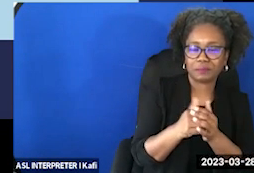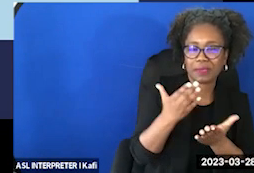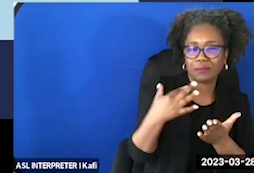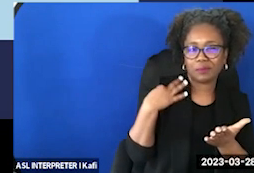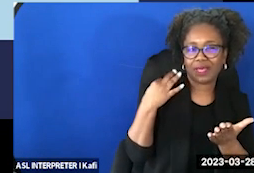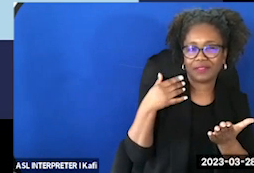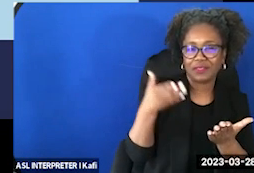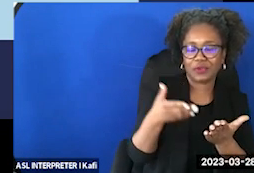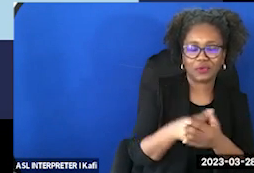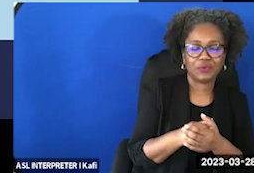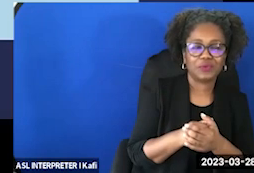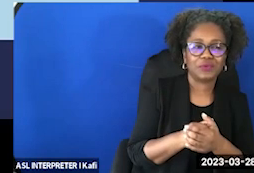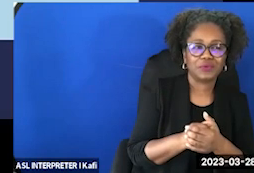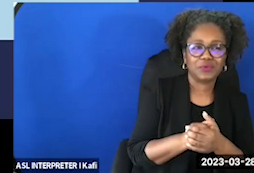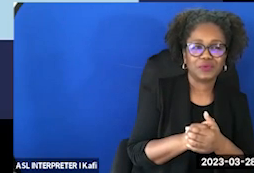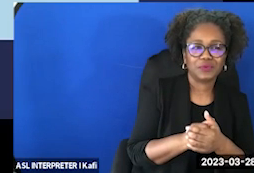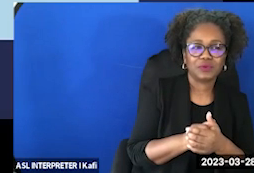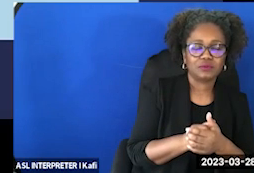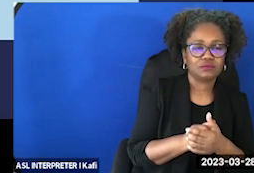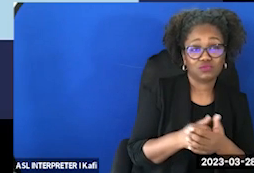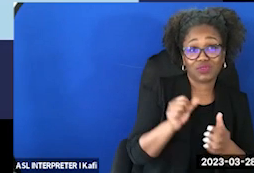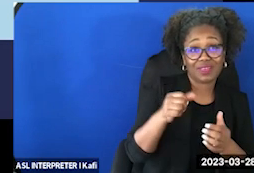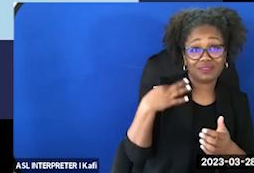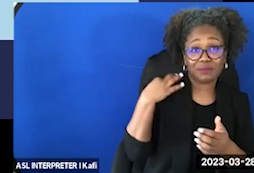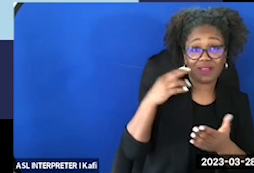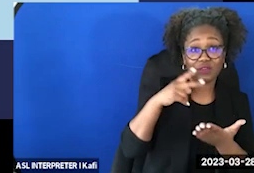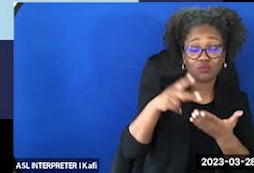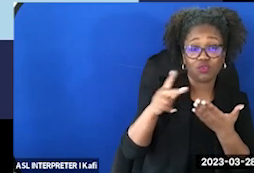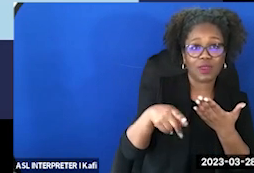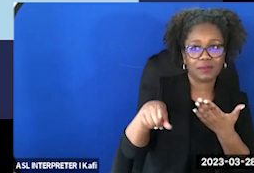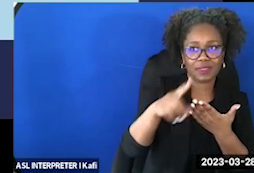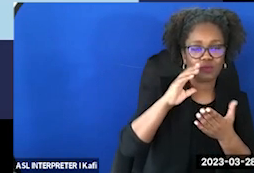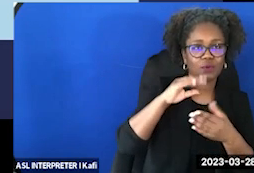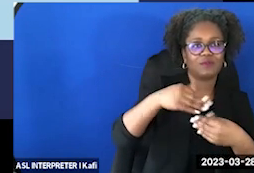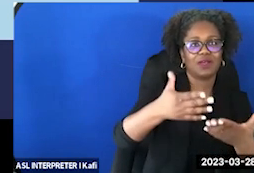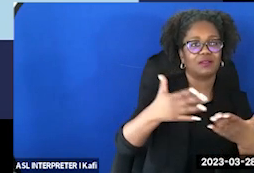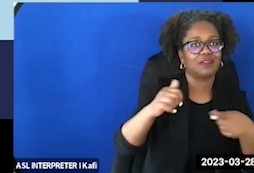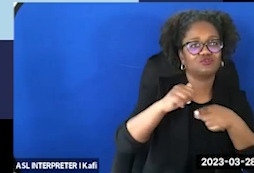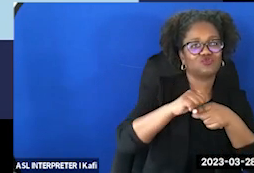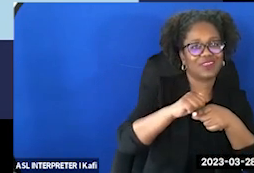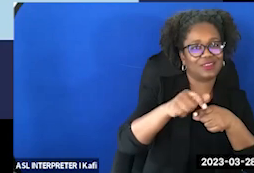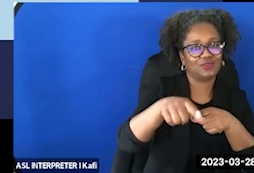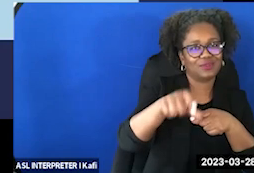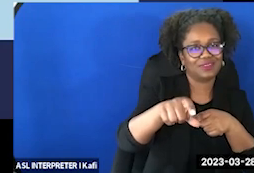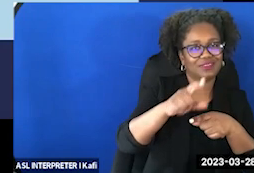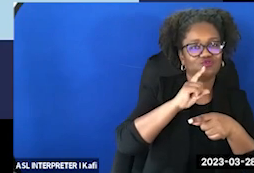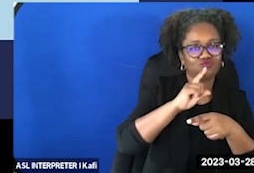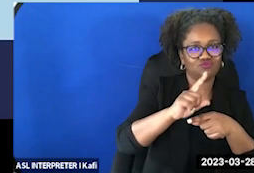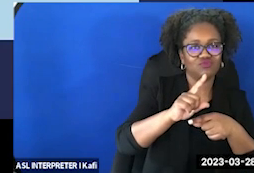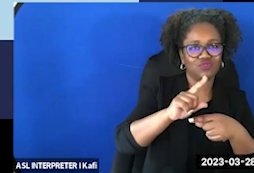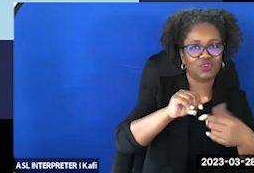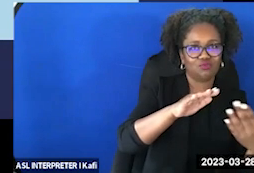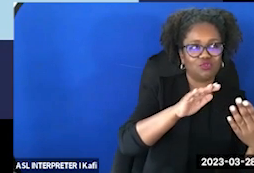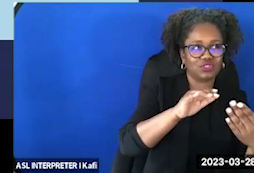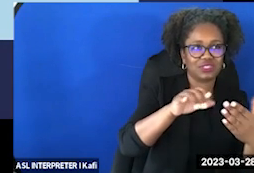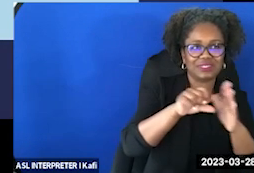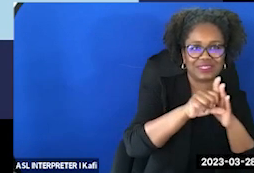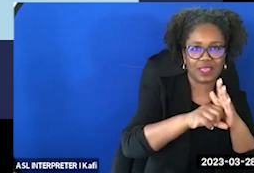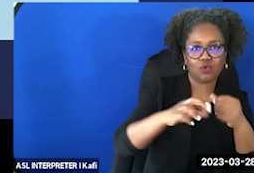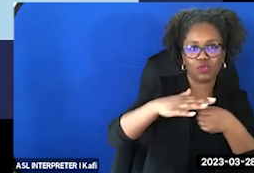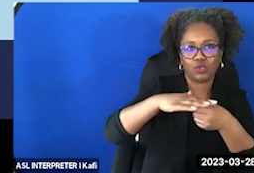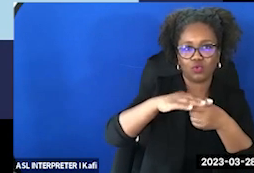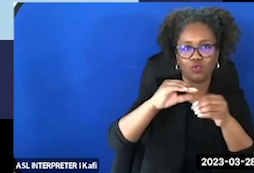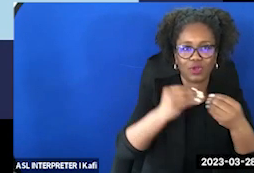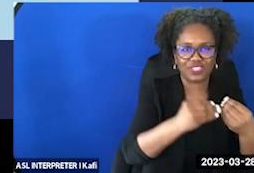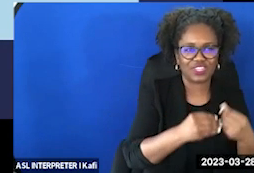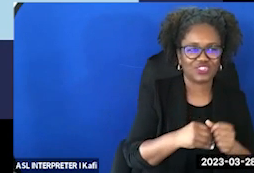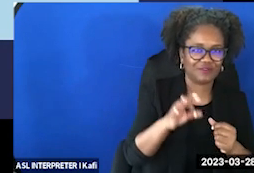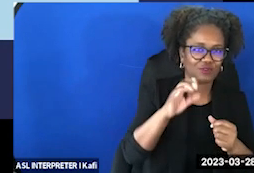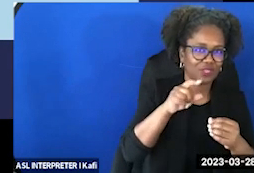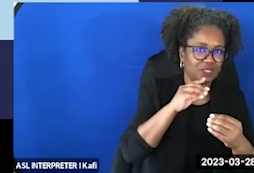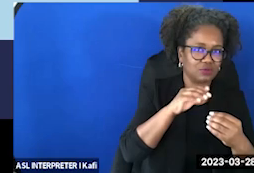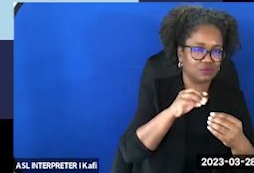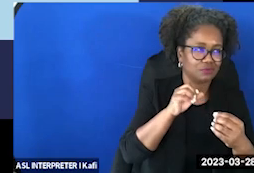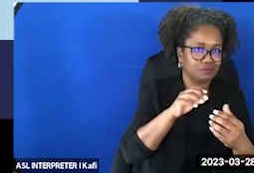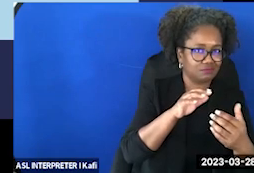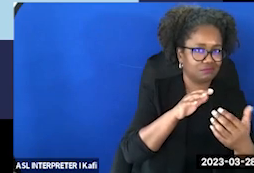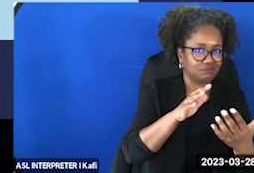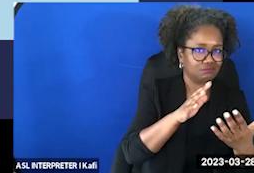Debbie Stine, Science & Technology Policy Academy: that would be a good way for you. You could just apply for that program, and then they would give you a lot of the training that you need to react on that state and local organization. a lot of people, a lot of my students.